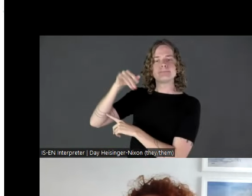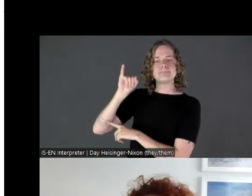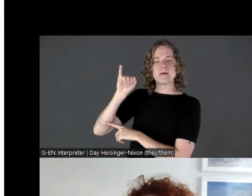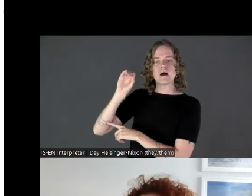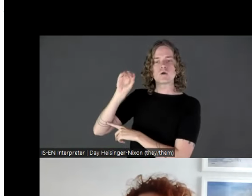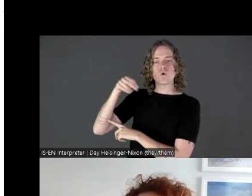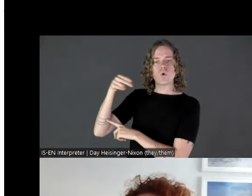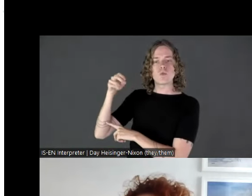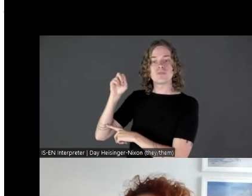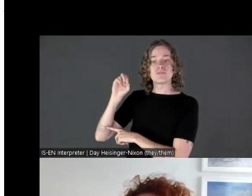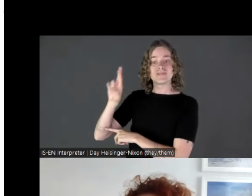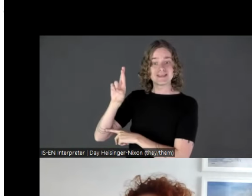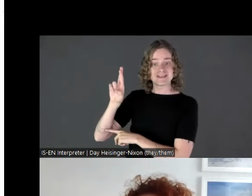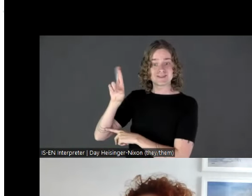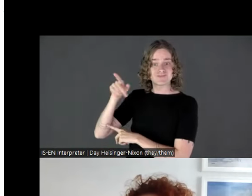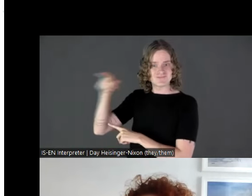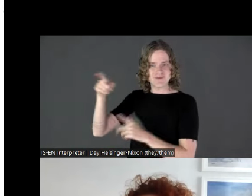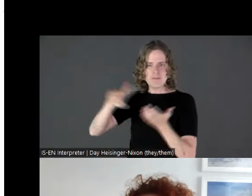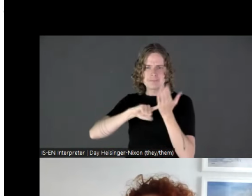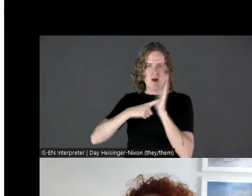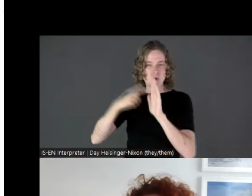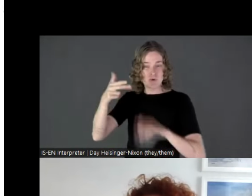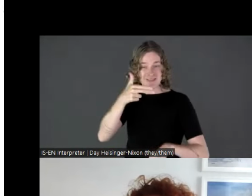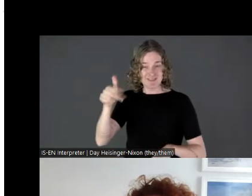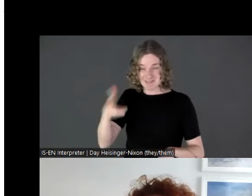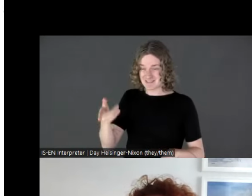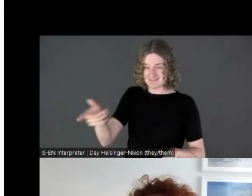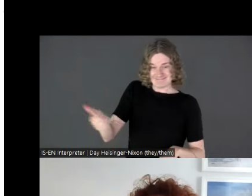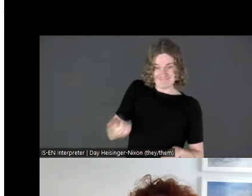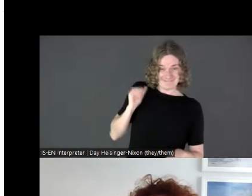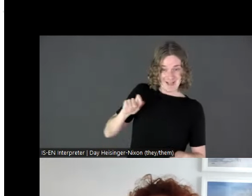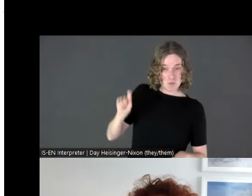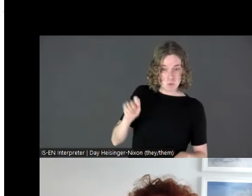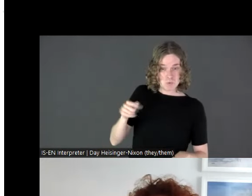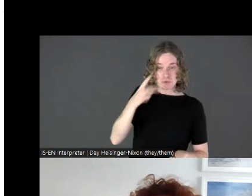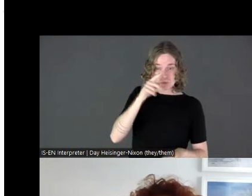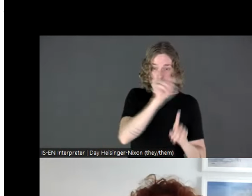partnerships between humanitarian actors and organizations of persons with disabilities